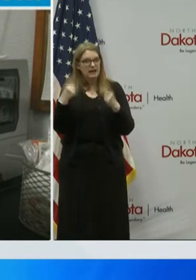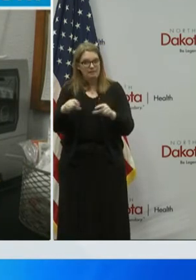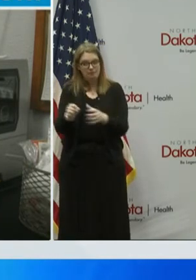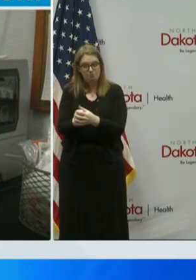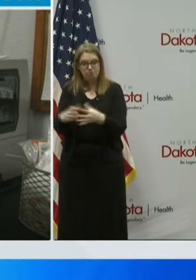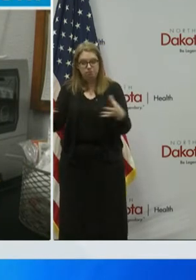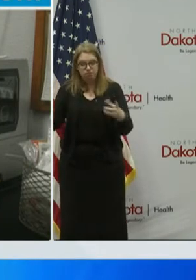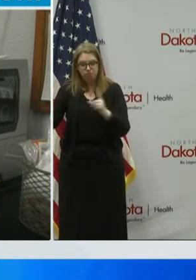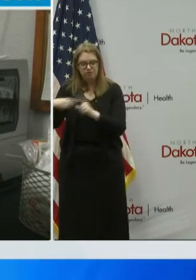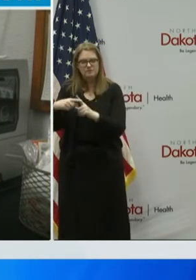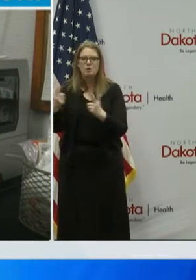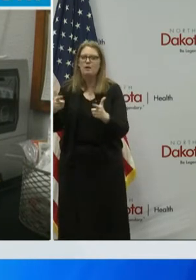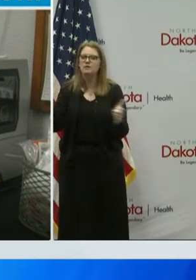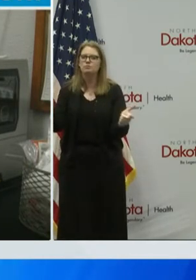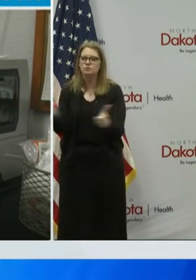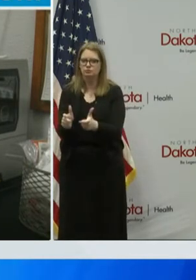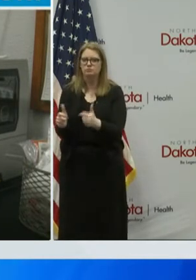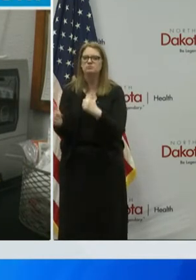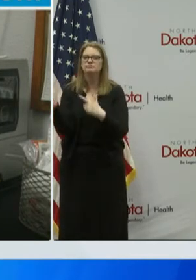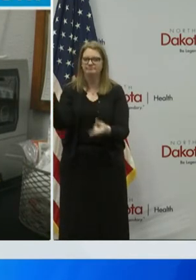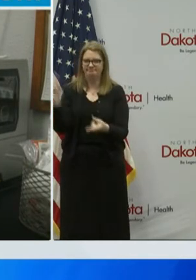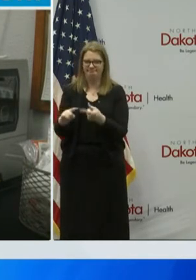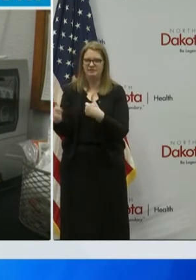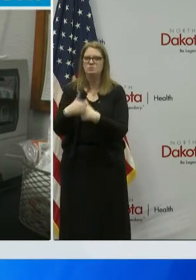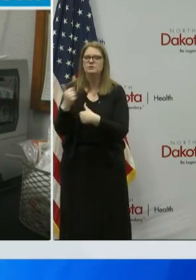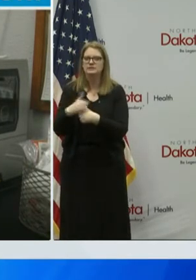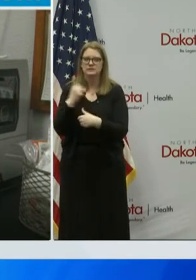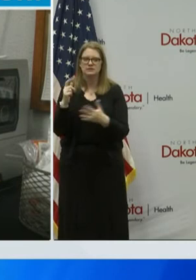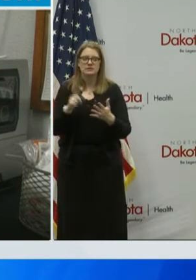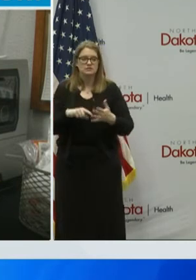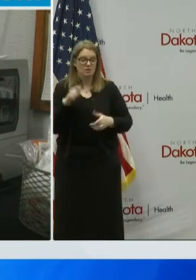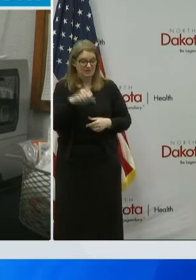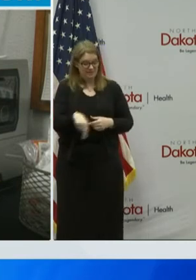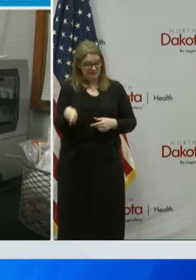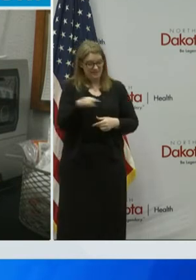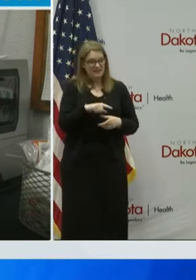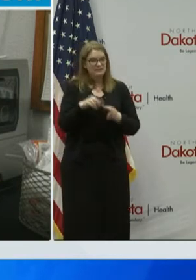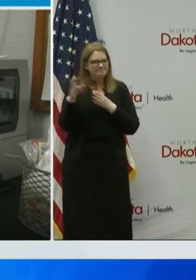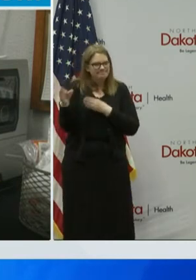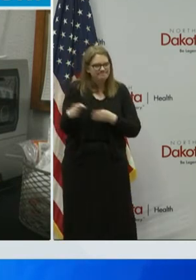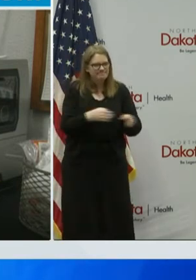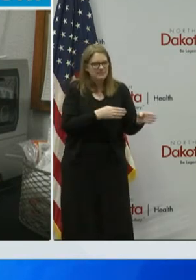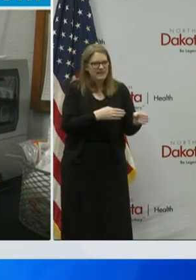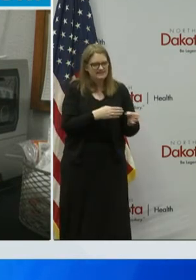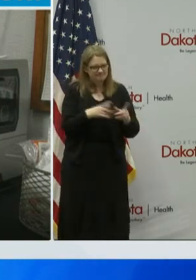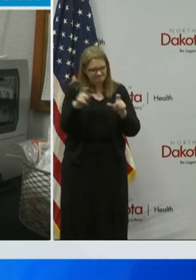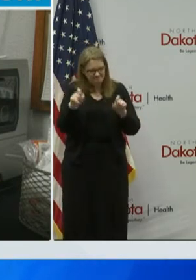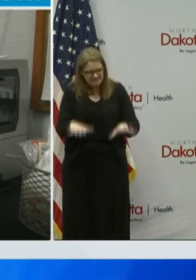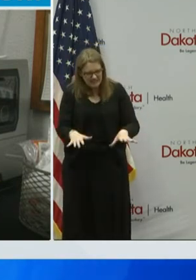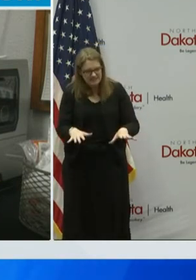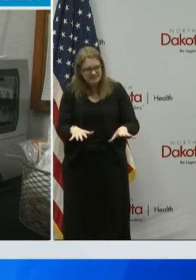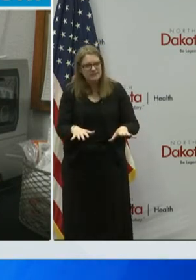AS WELL AS THEIR CLOSE CONTACTS. , IN AN EFFORT TO MITIGATE LARGE OUTBREAKS. THE RESULTS OF THESE FOCUSED AND